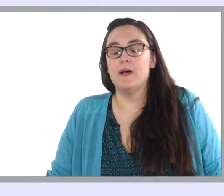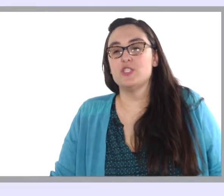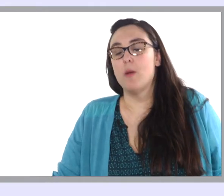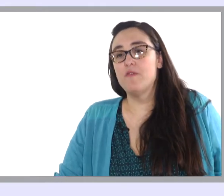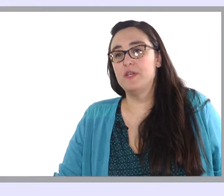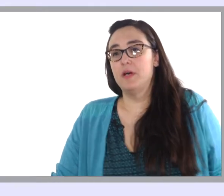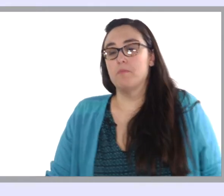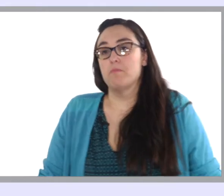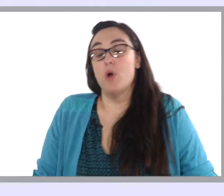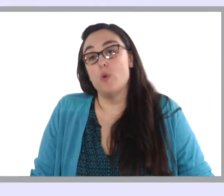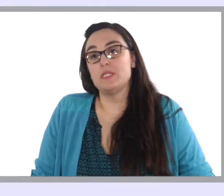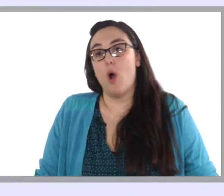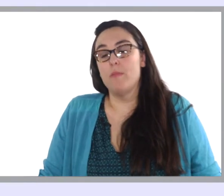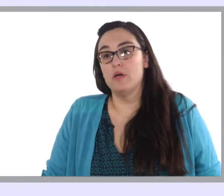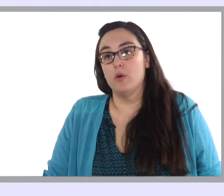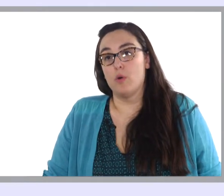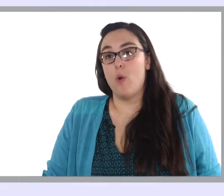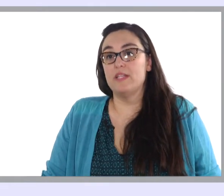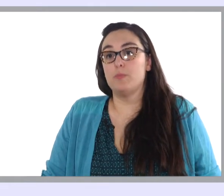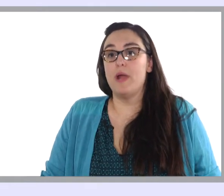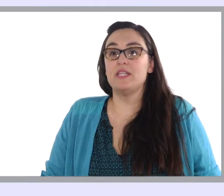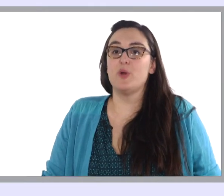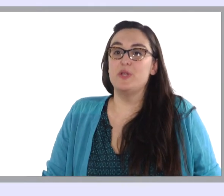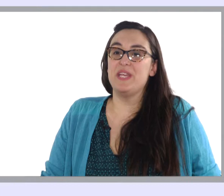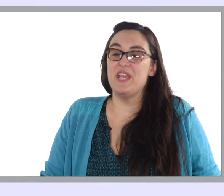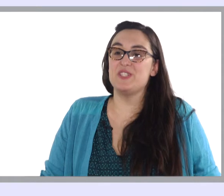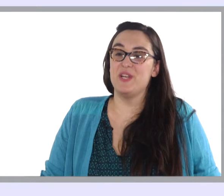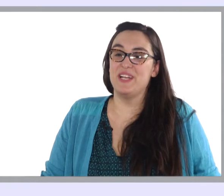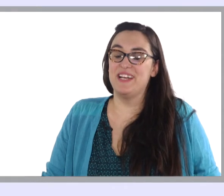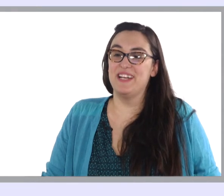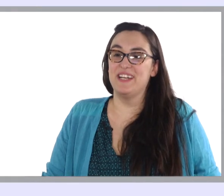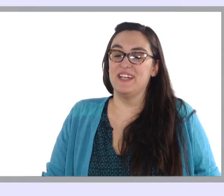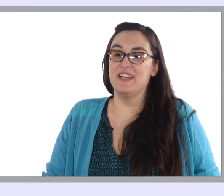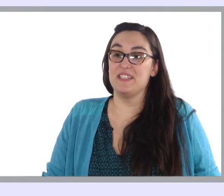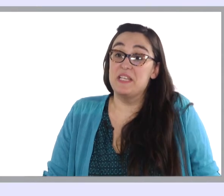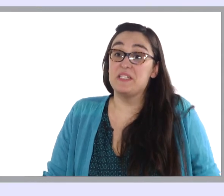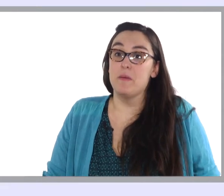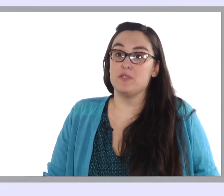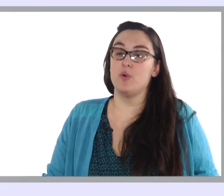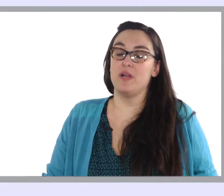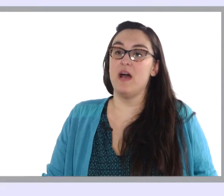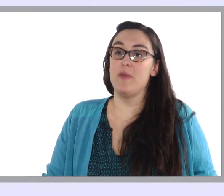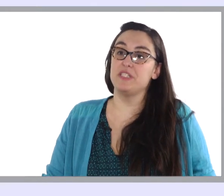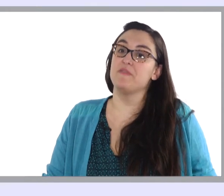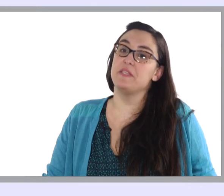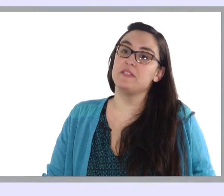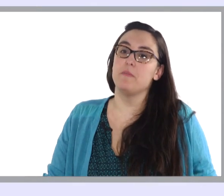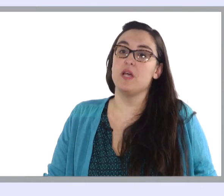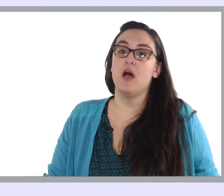One of the most common or widespread communication systems or argumentative systems